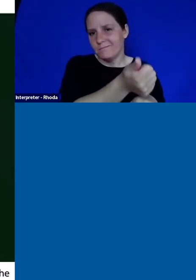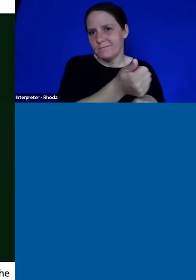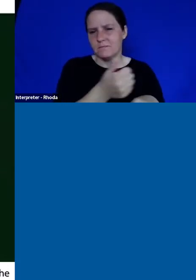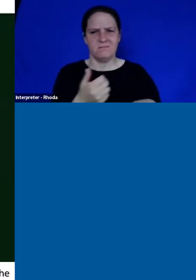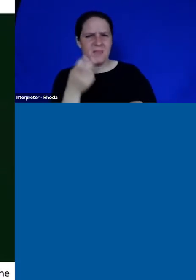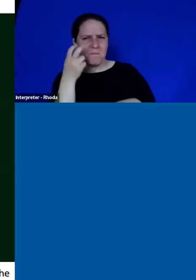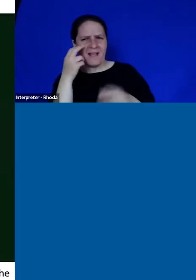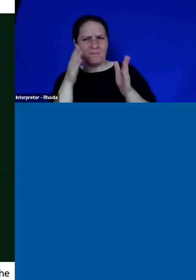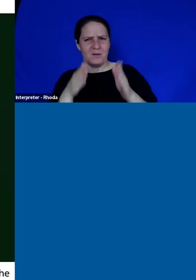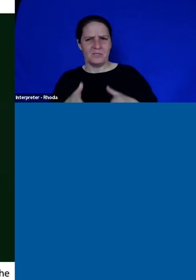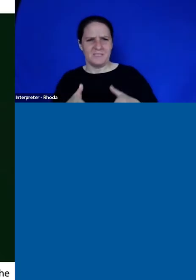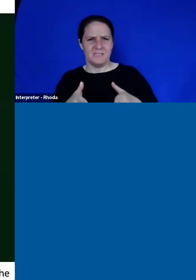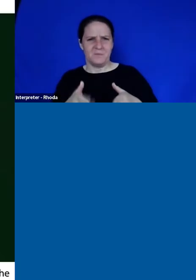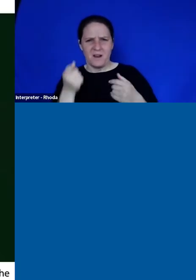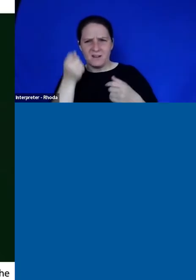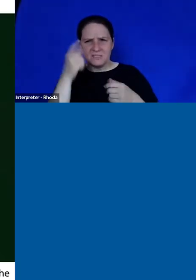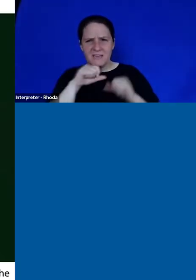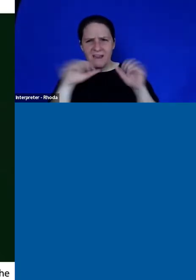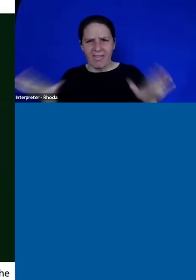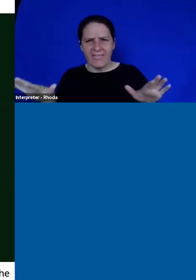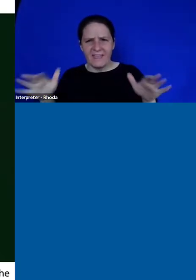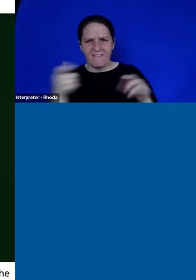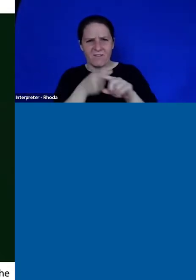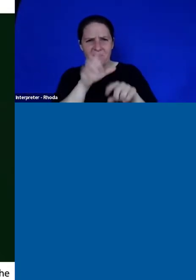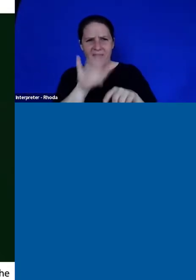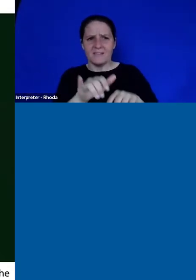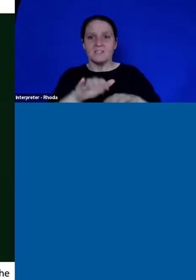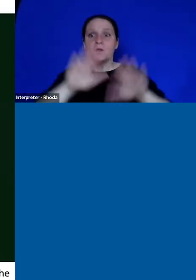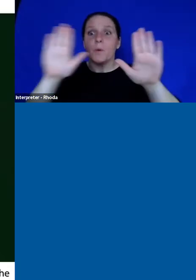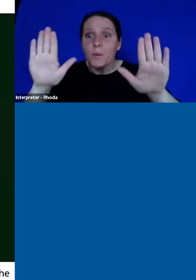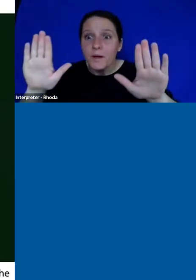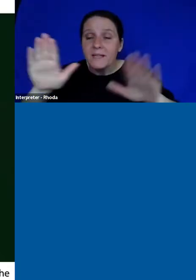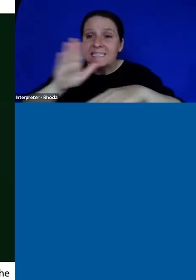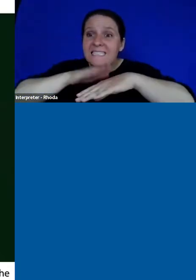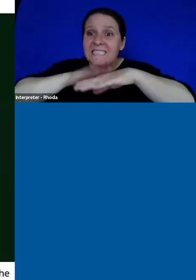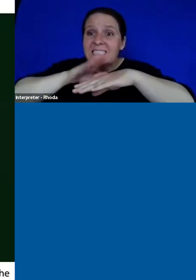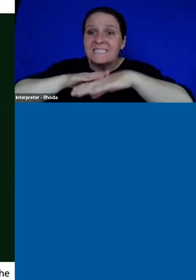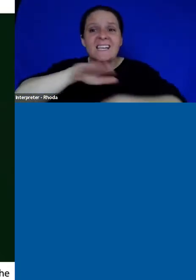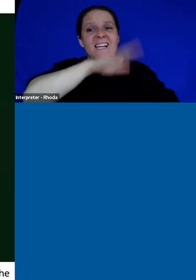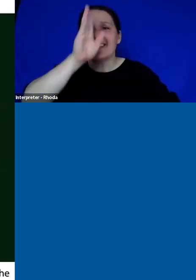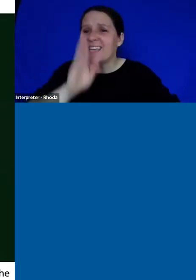everything about this image? So never rely on auto-generated alt text. The algorithms are not there yet.